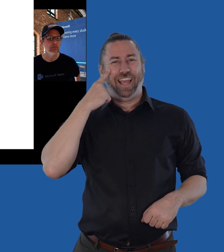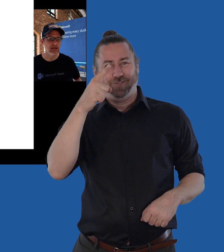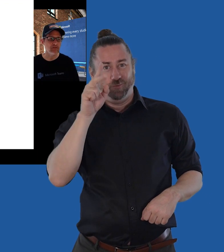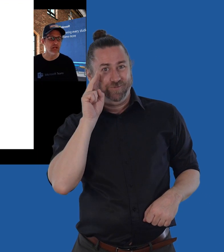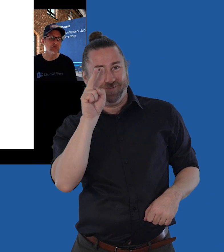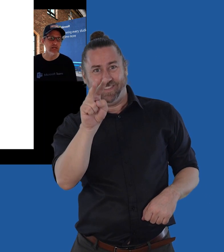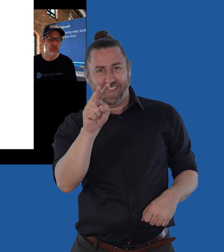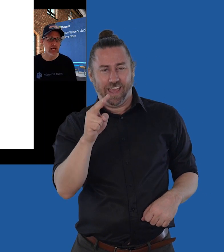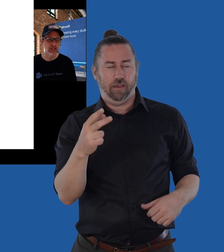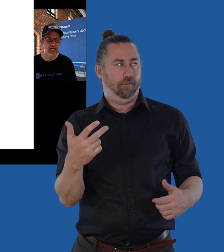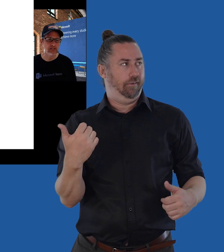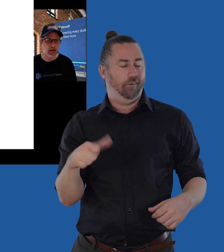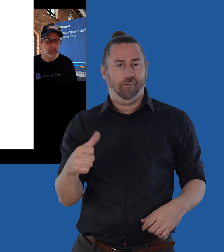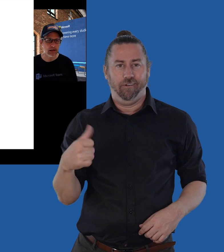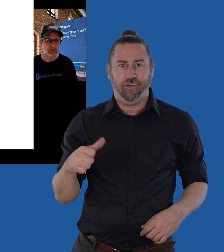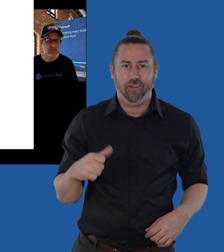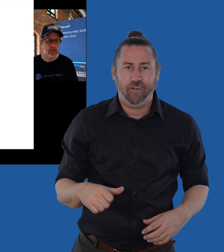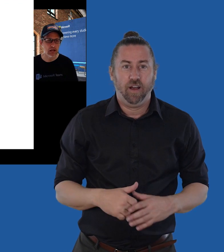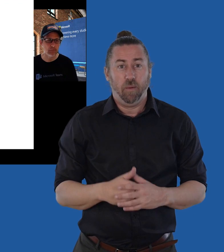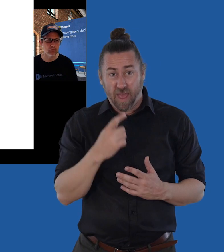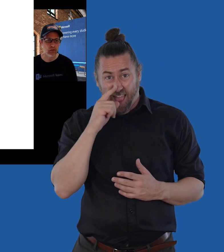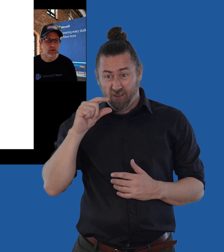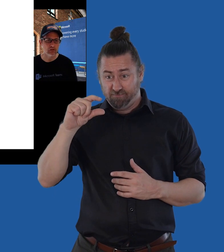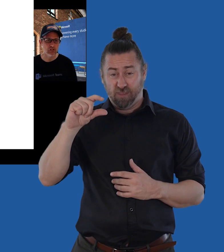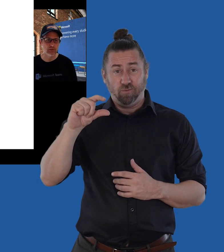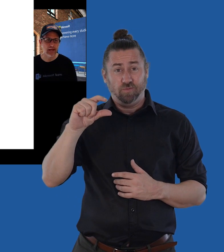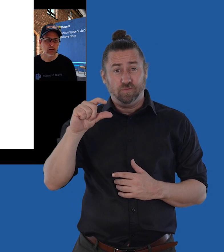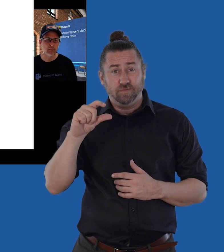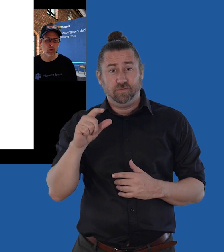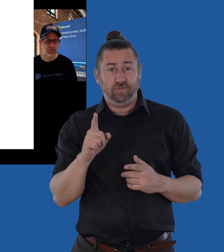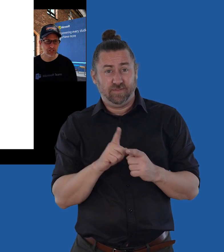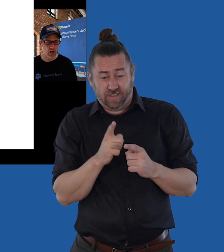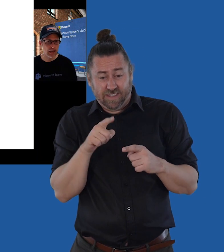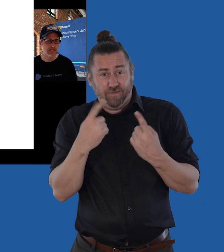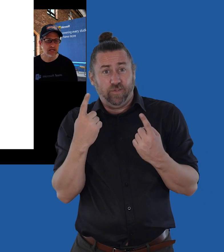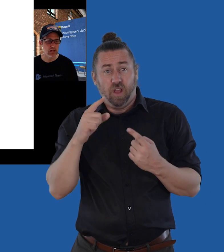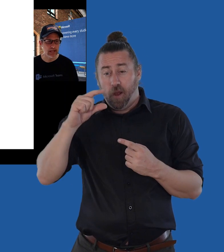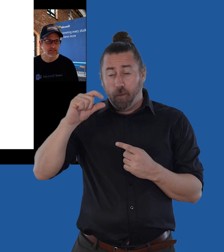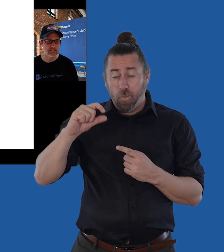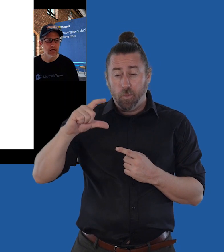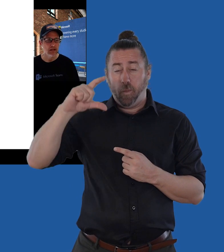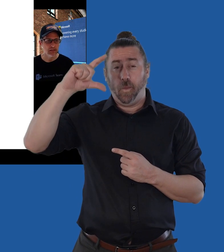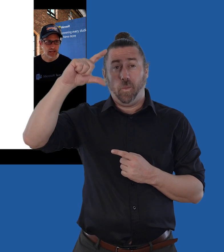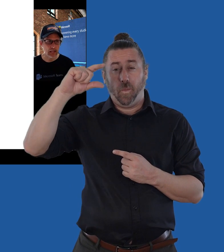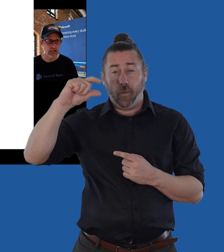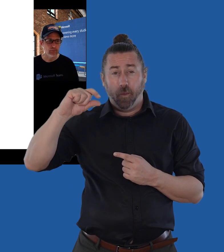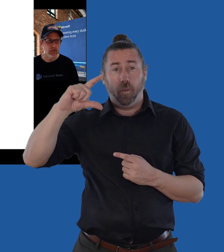But nevertheless, we can change our mouse, excuse me, our point of size, as well as the color.